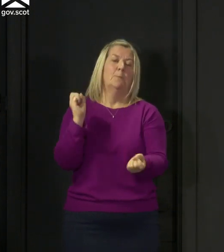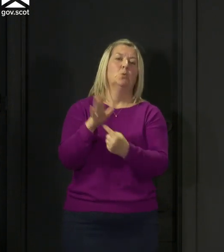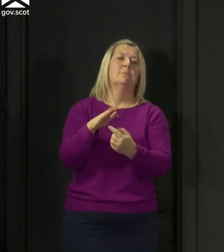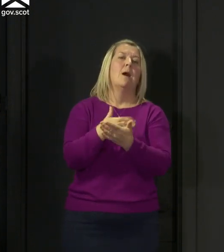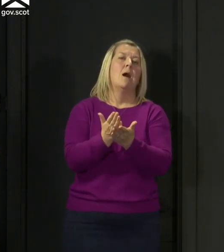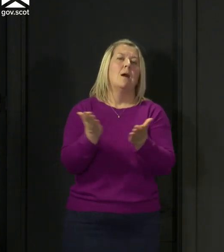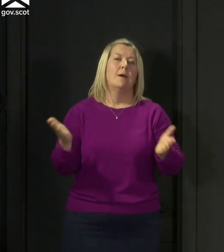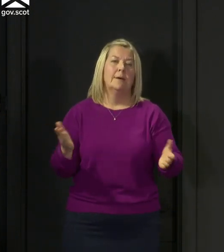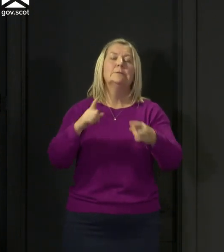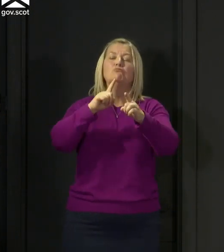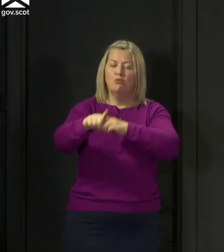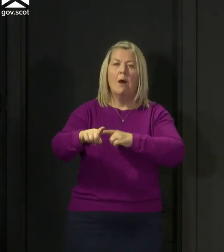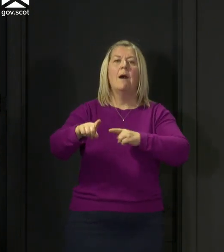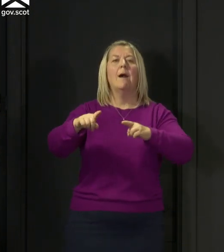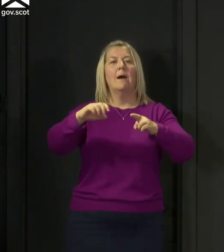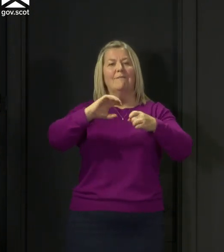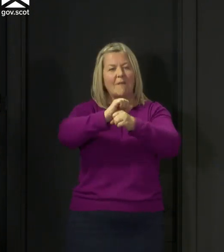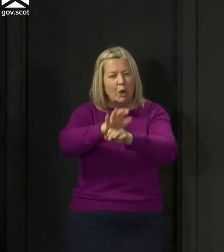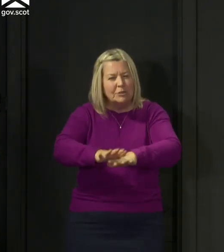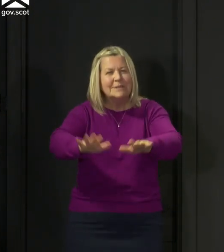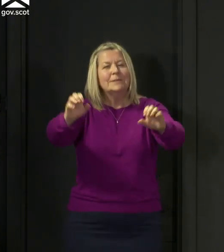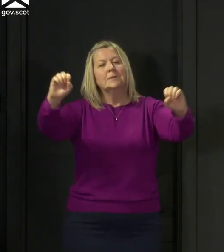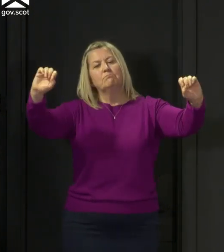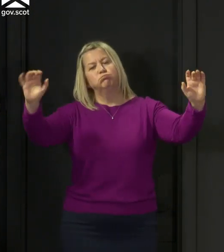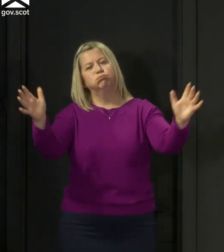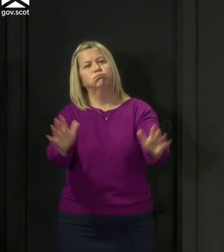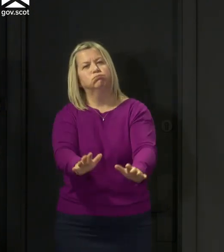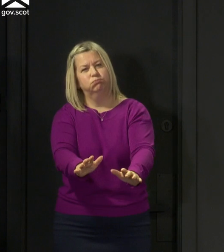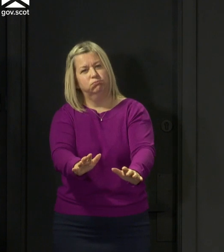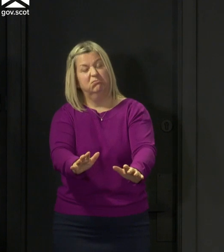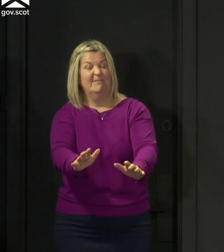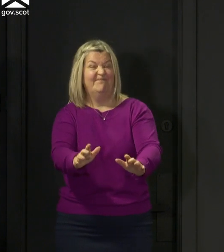to suppress this virus, and it is an approach that other countries are taking as well. You